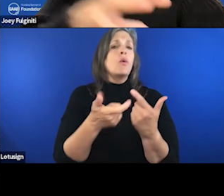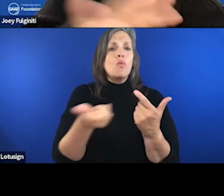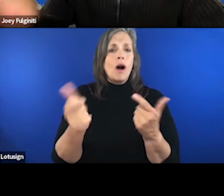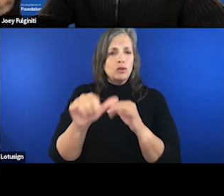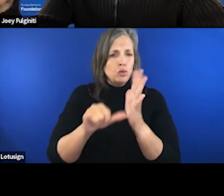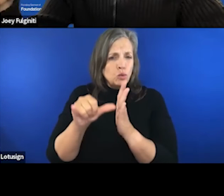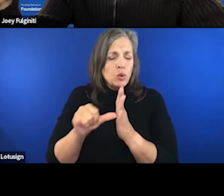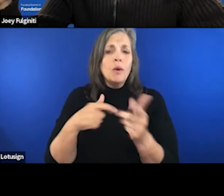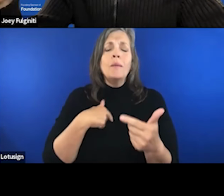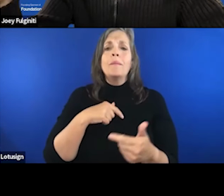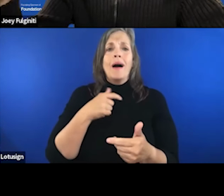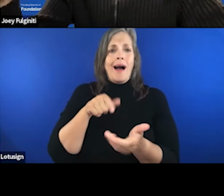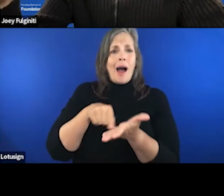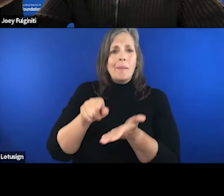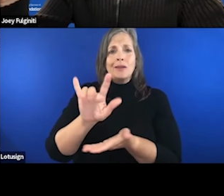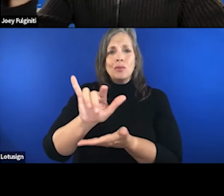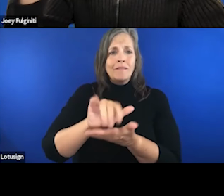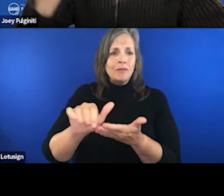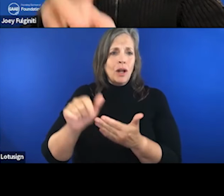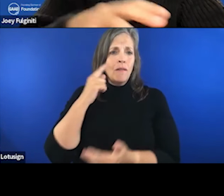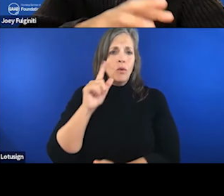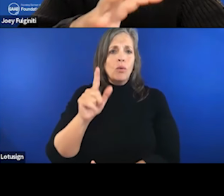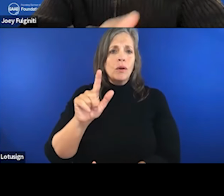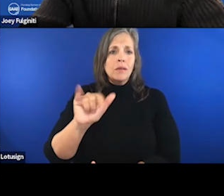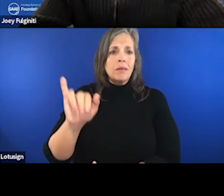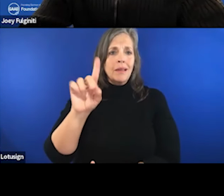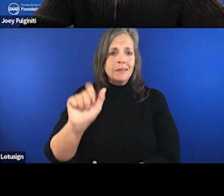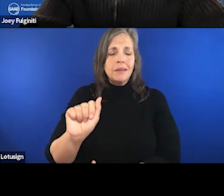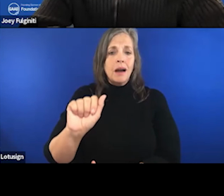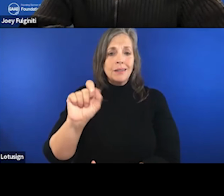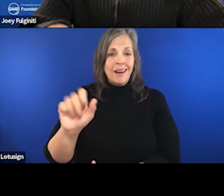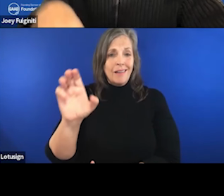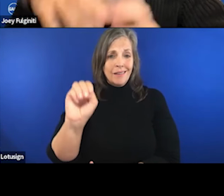all this information is out there so designers can just learn it on their own that's kind of